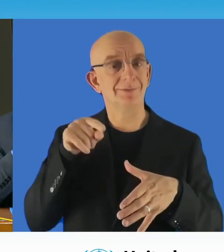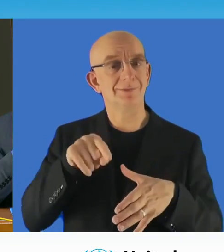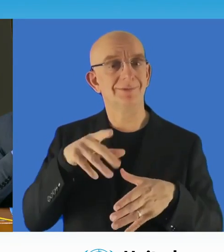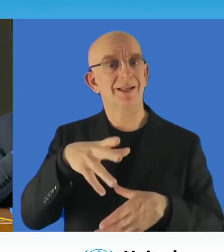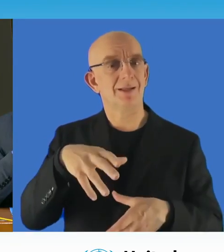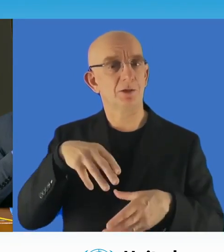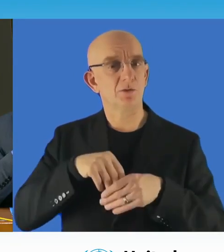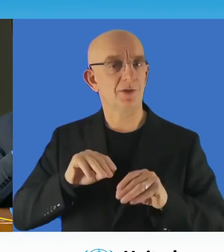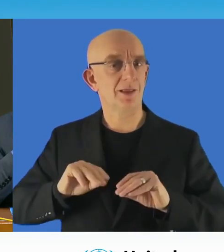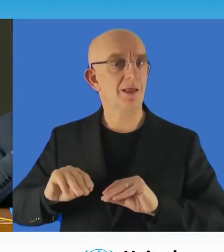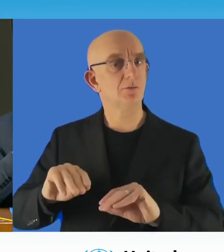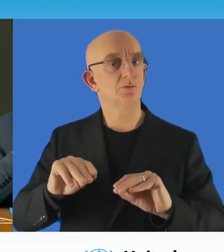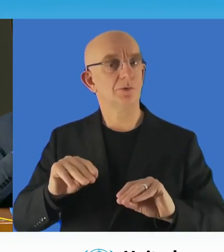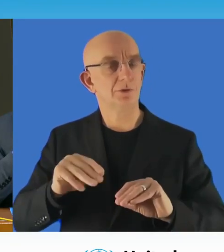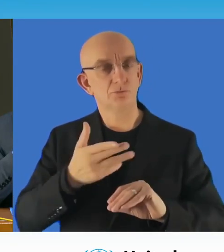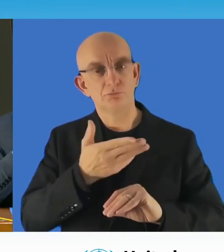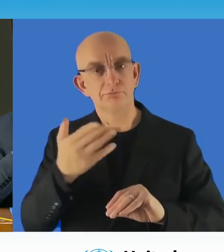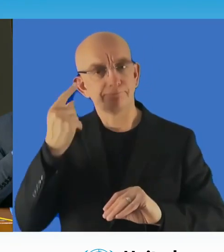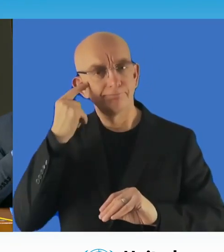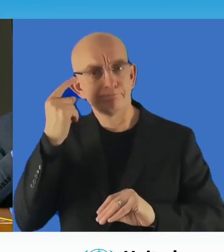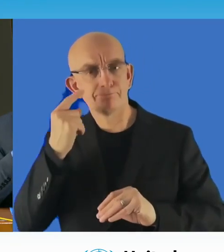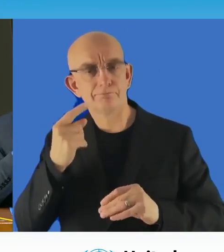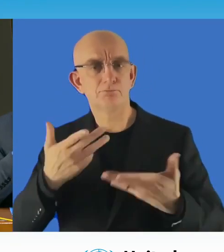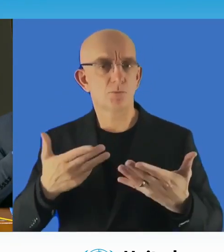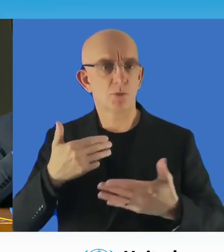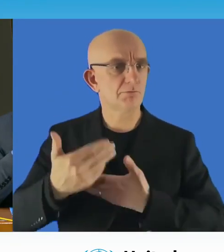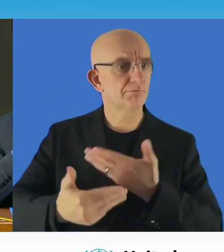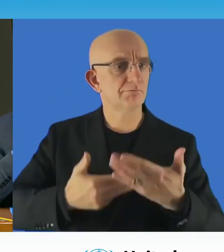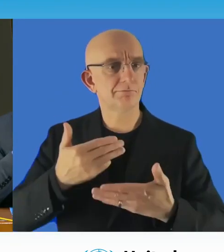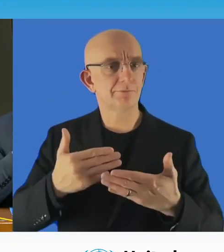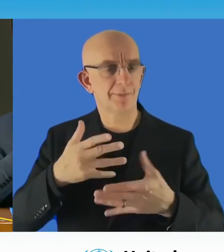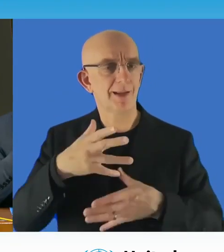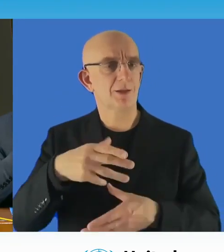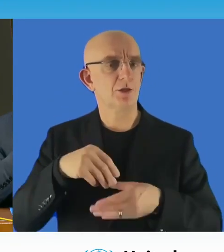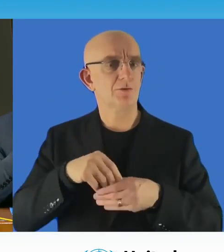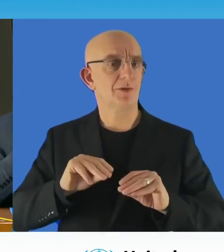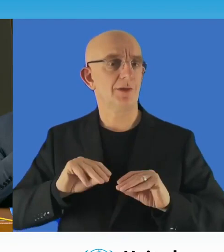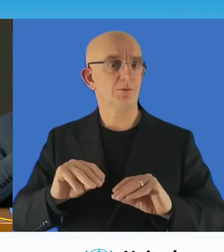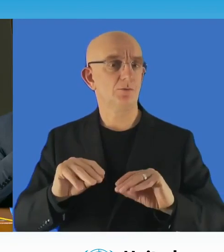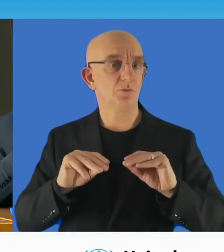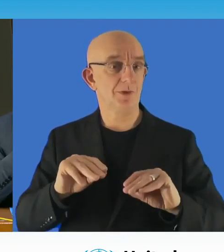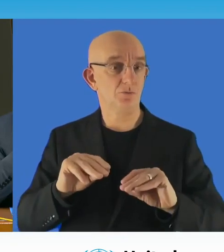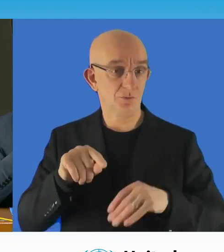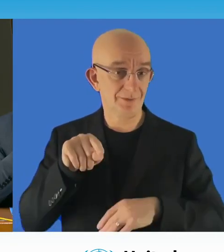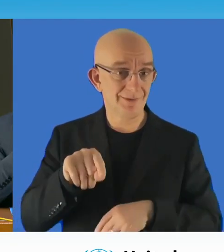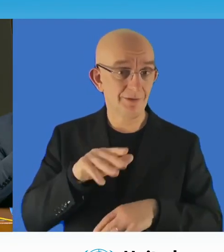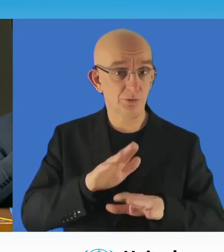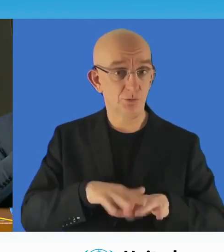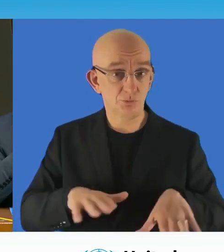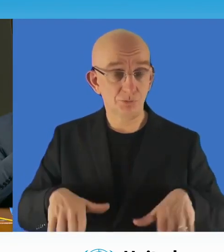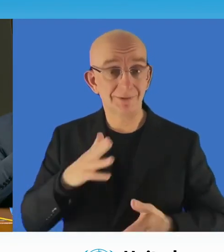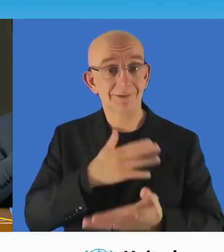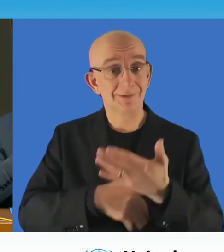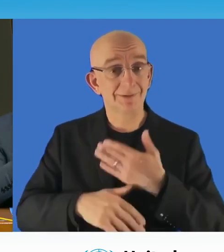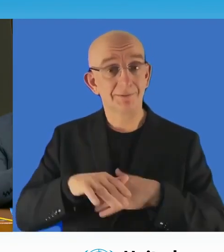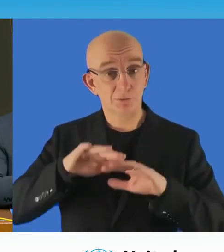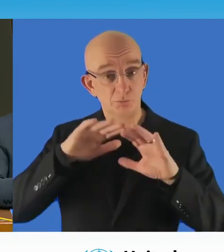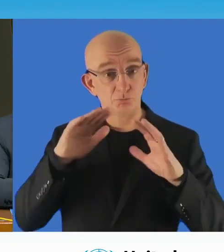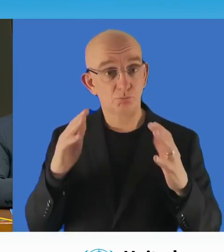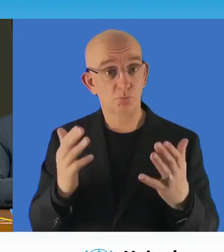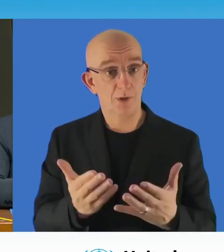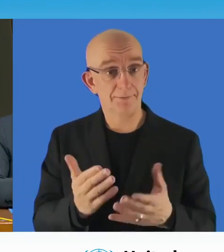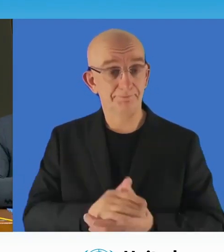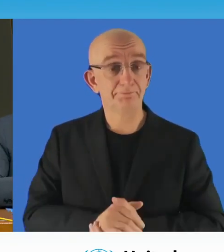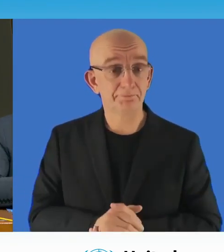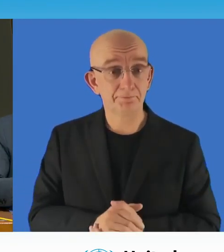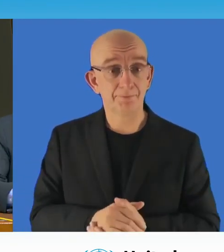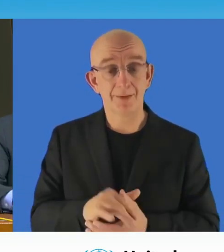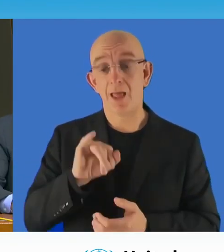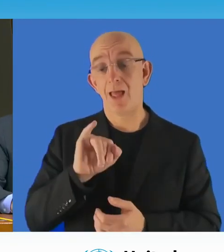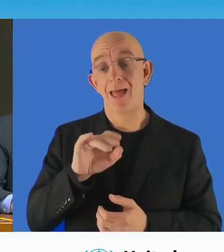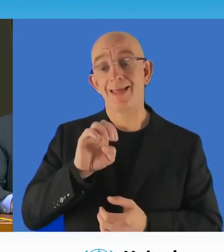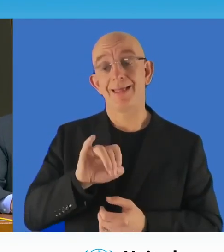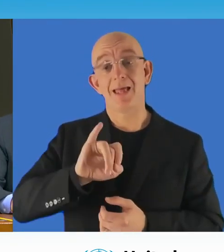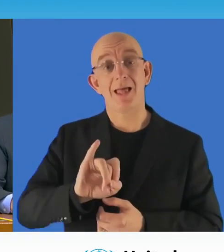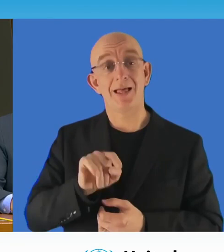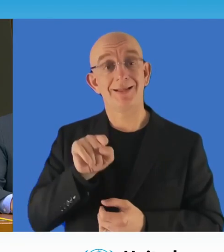Inception the II has supported activities in 18 countries dispersing more than 10 million us the